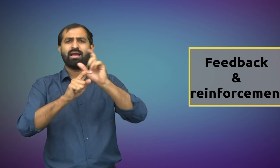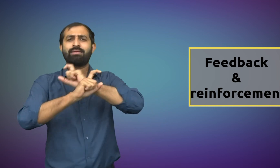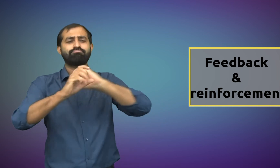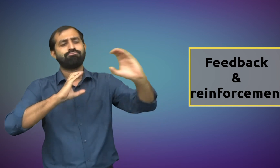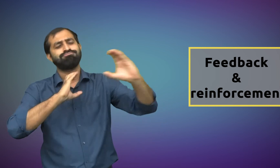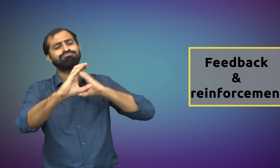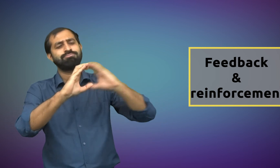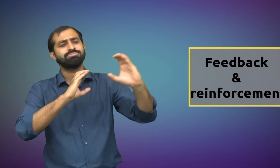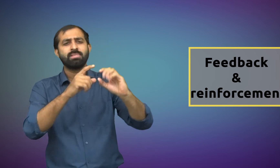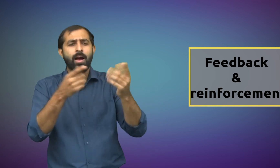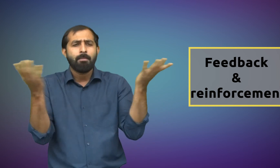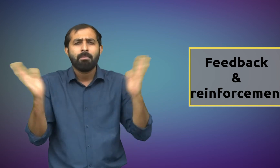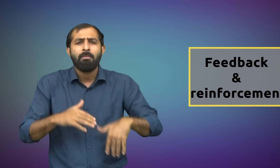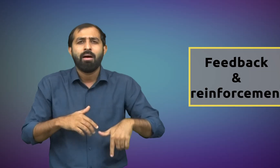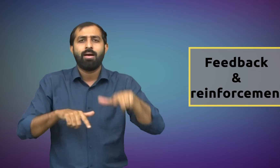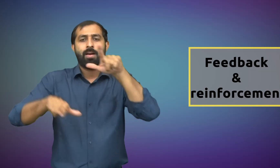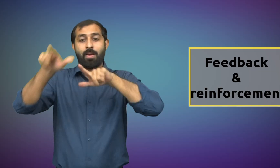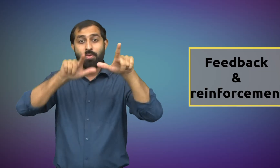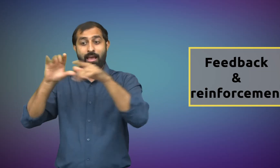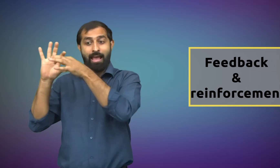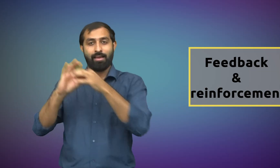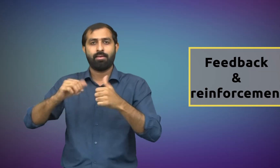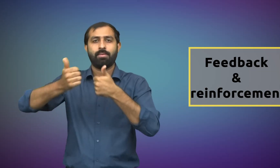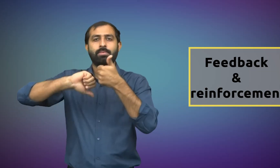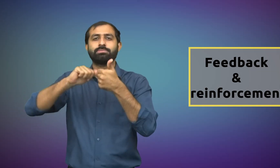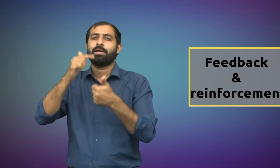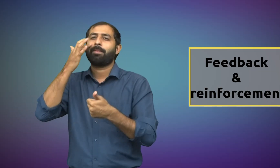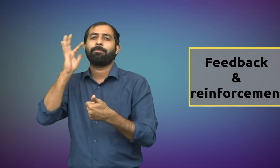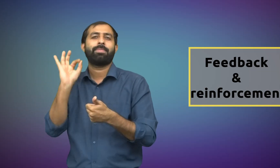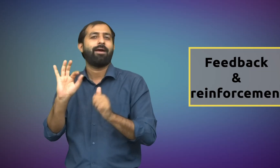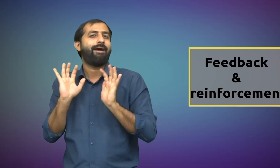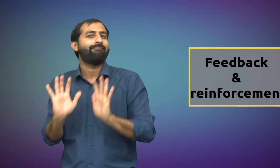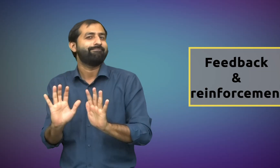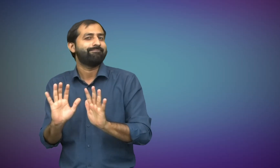Through this the child gets input and learn from their mistakes and later on can effectively communicate.